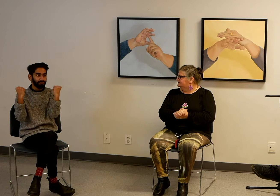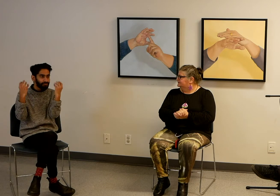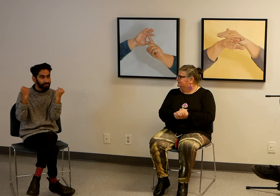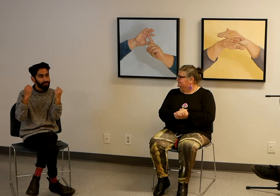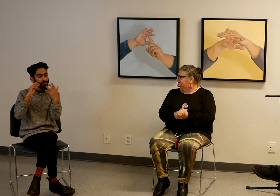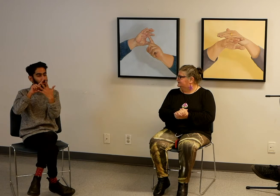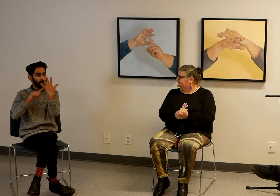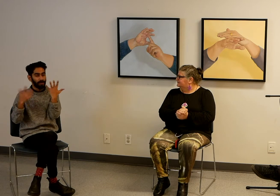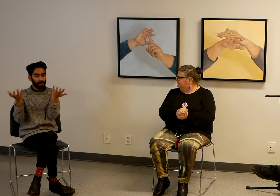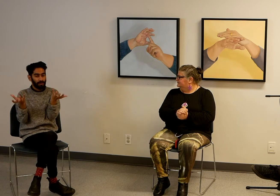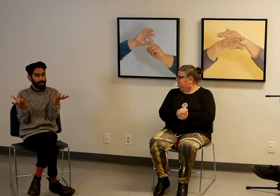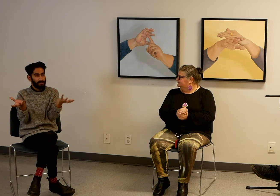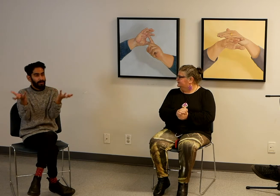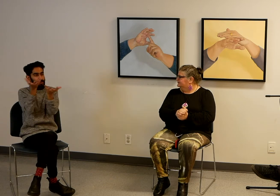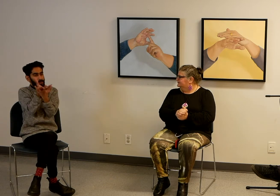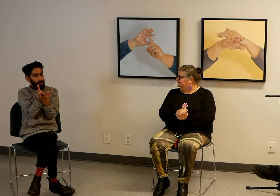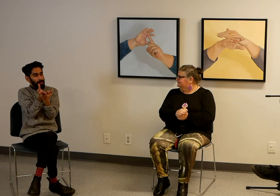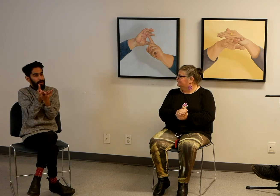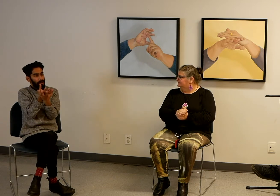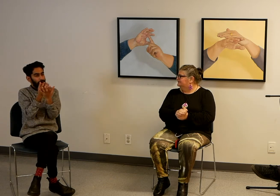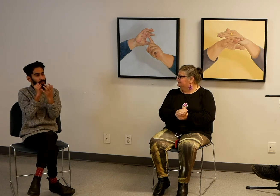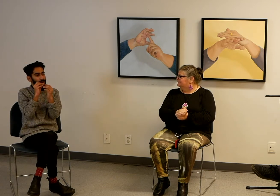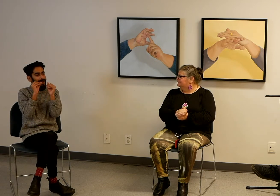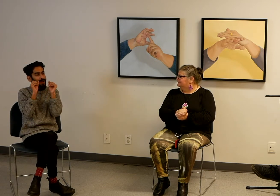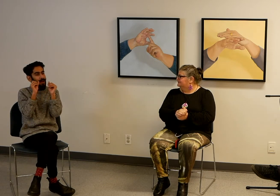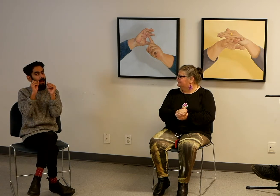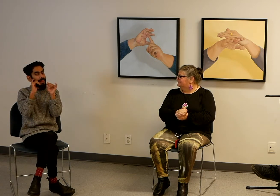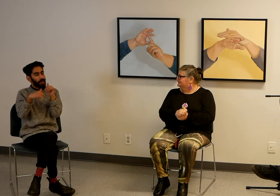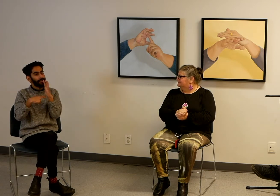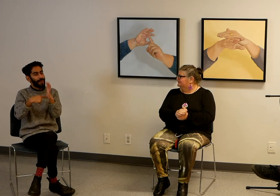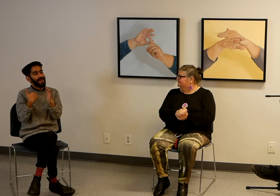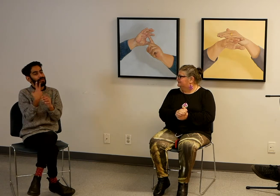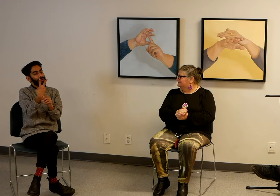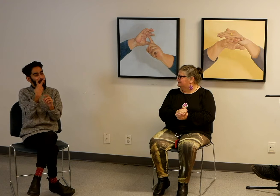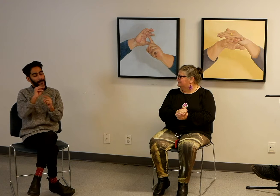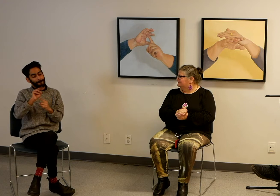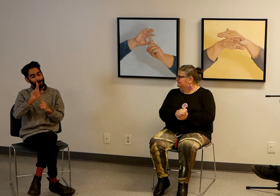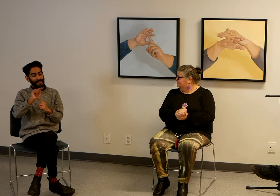like adding another layer on it. So somebody who's gone to maybe a school for the deaf or has had that experience in